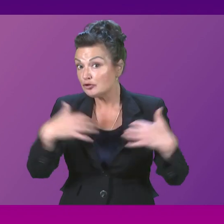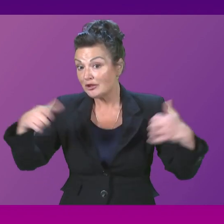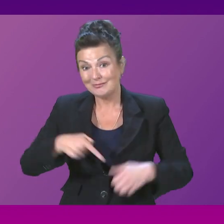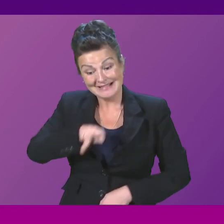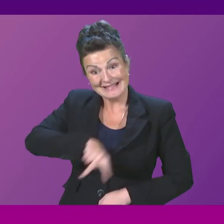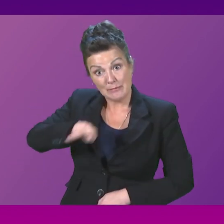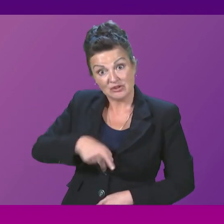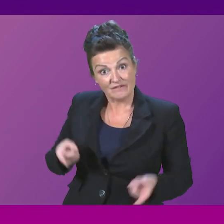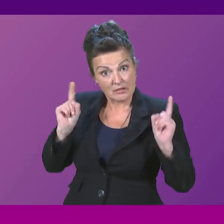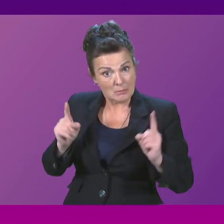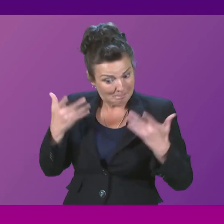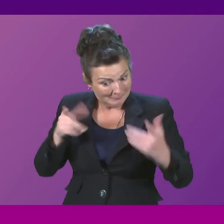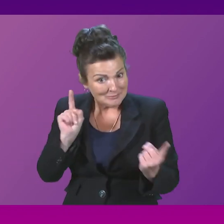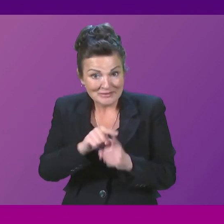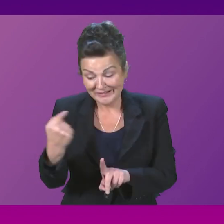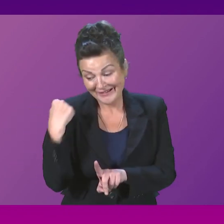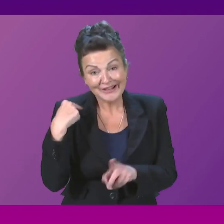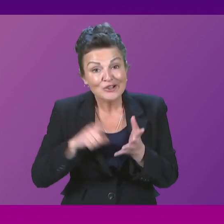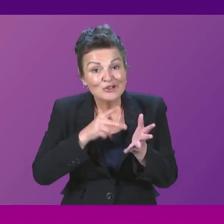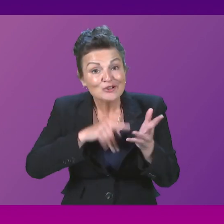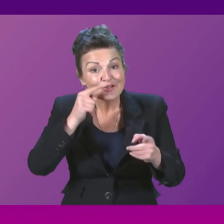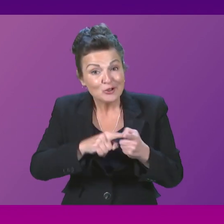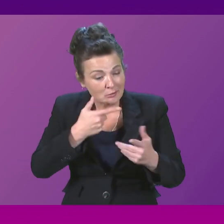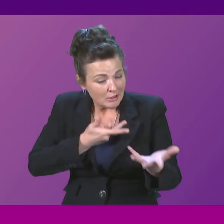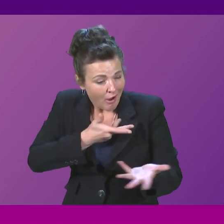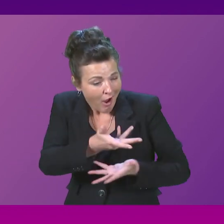and that he continues to engage with the group and to listen to the concerns that it is raising